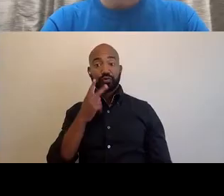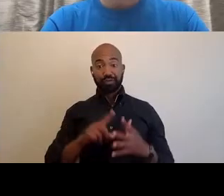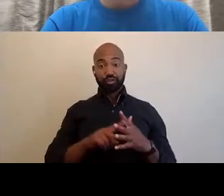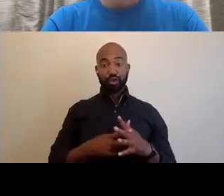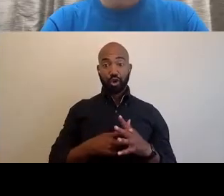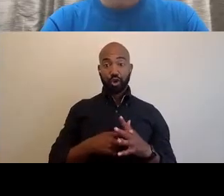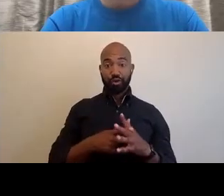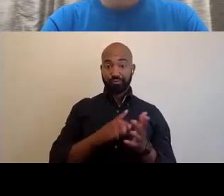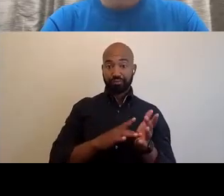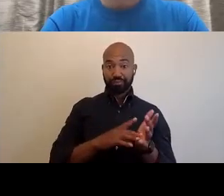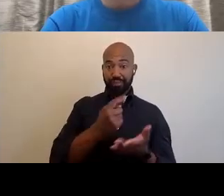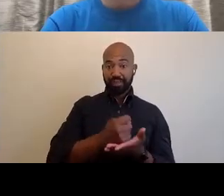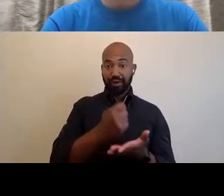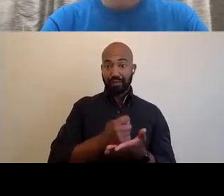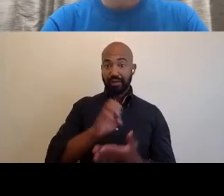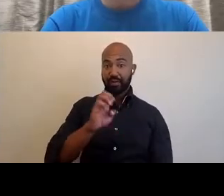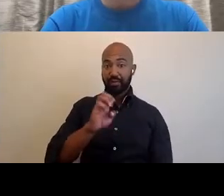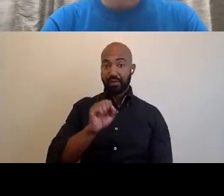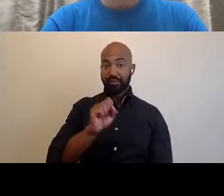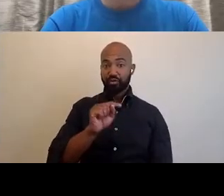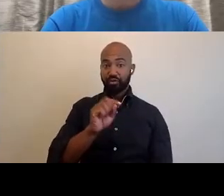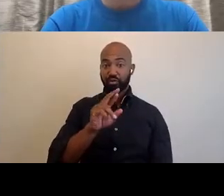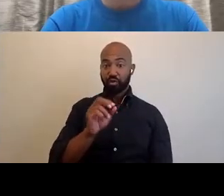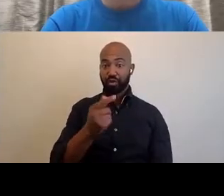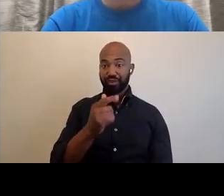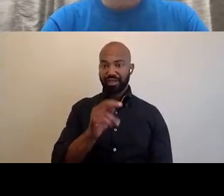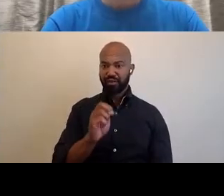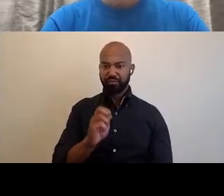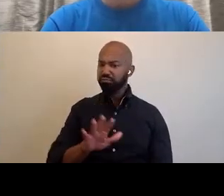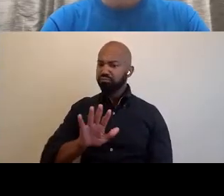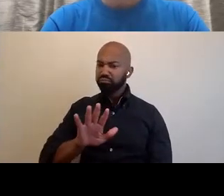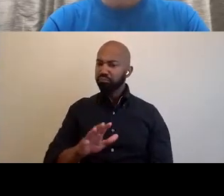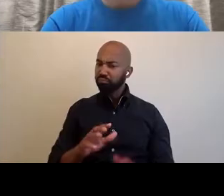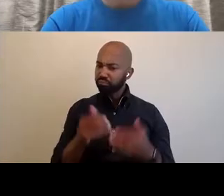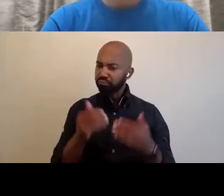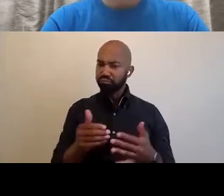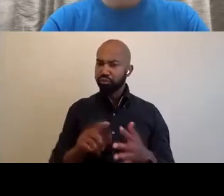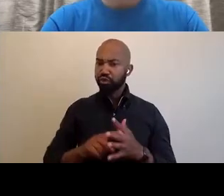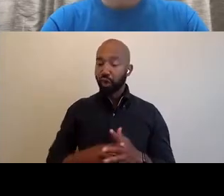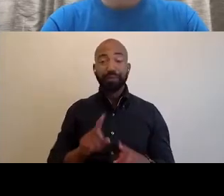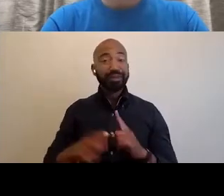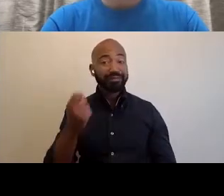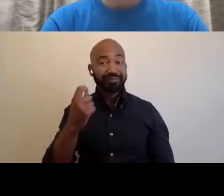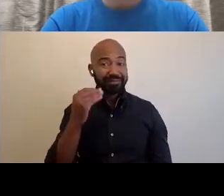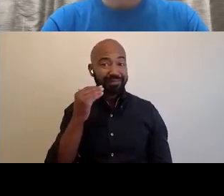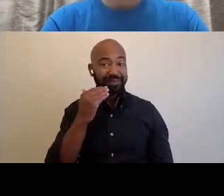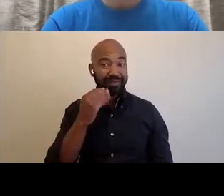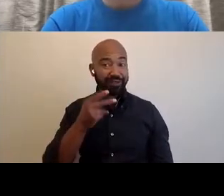that's not a reason to not start estrogen, but please consider that tobacco makes your blood stickier,